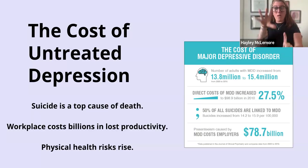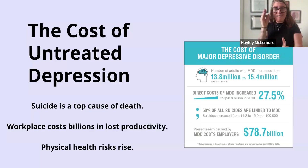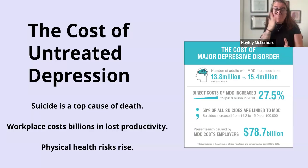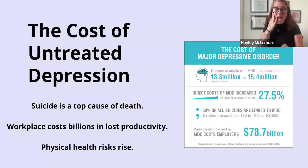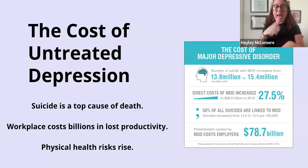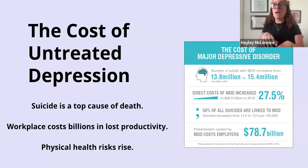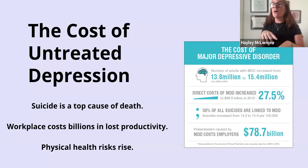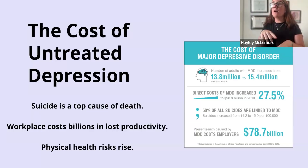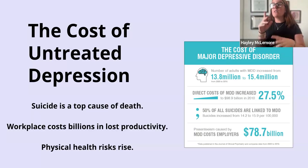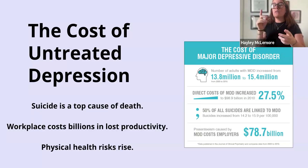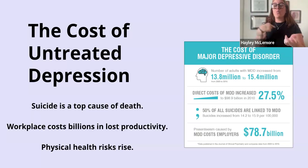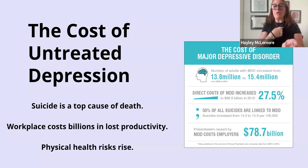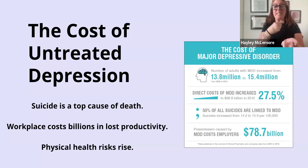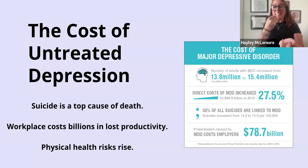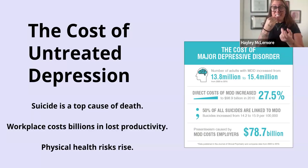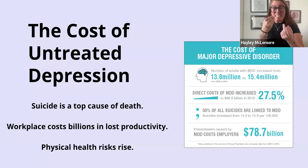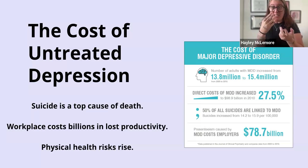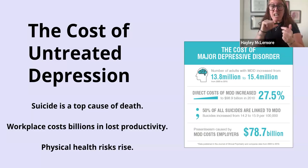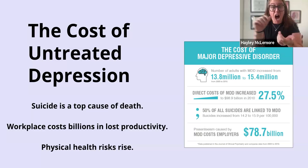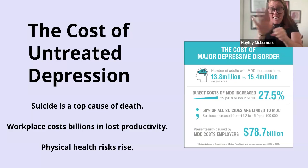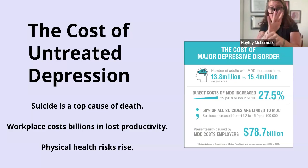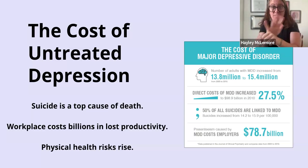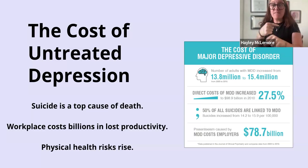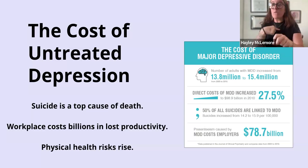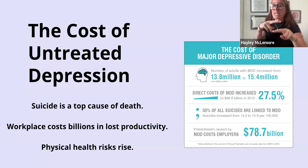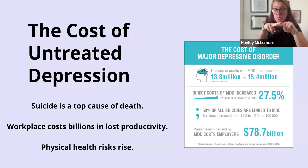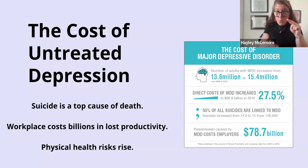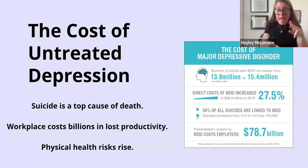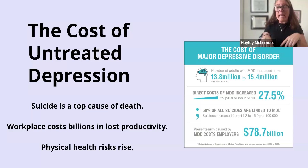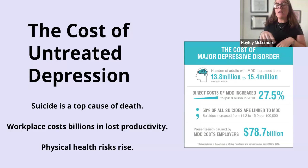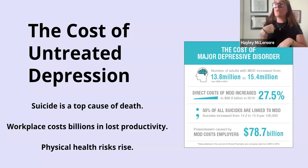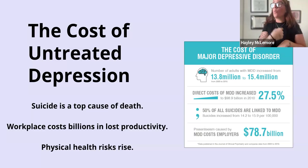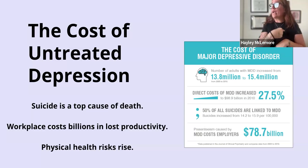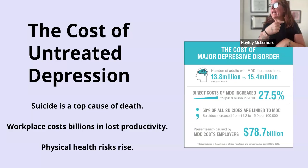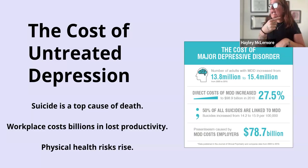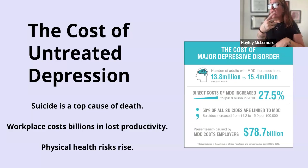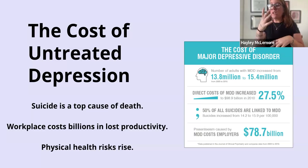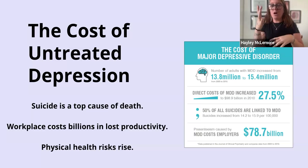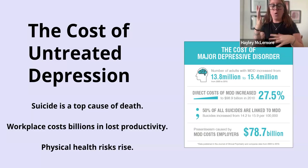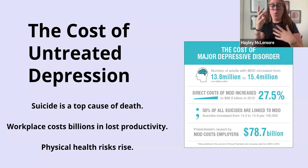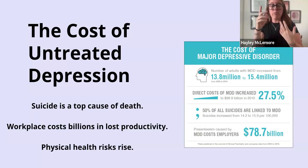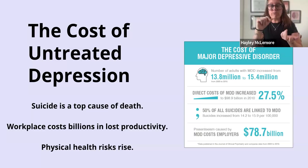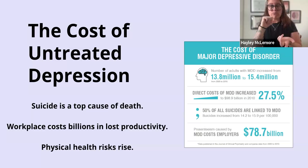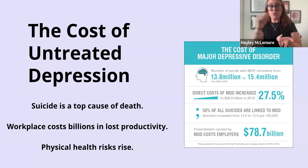So this really affects many people. It affects how we sleep. It affects if we don't eat enough. It affects our weight.